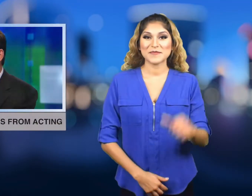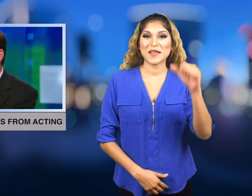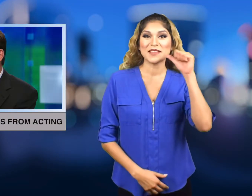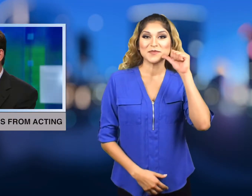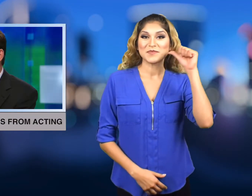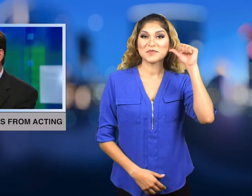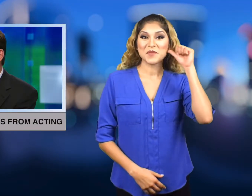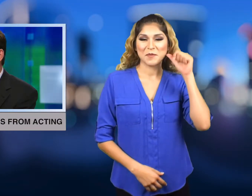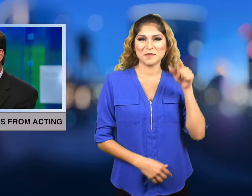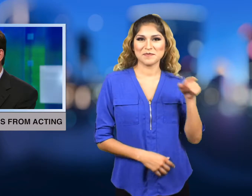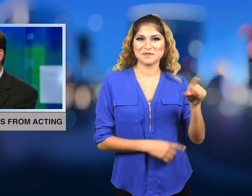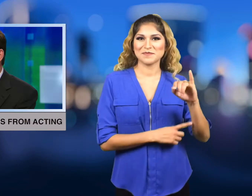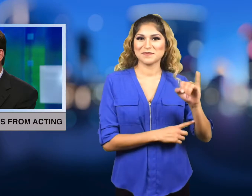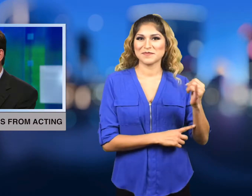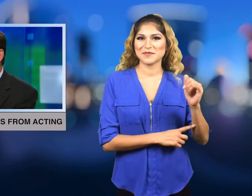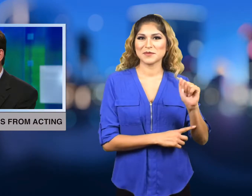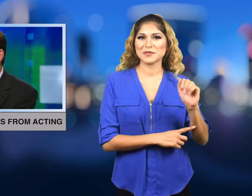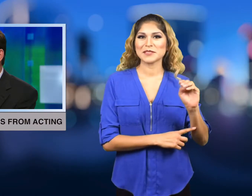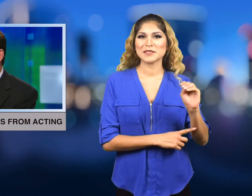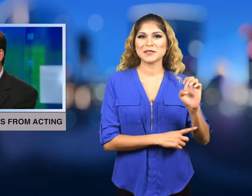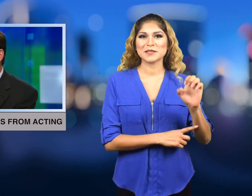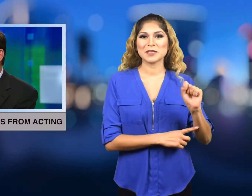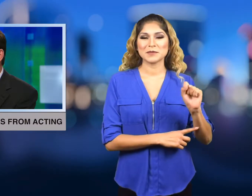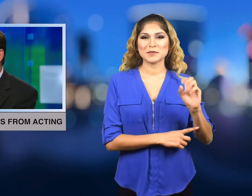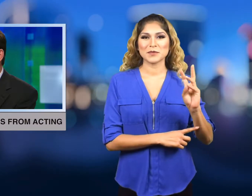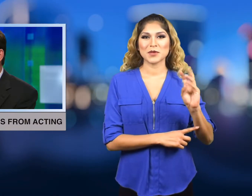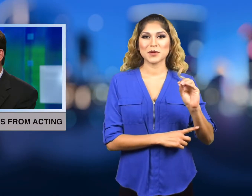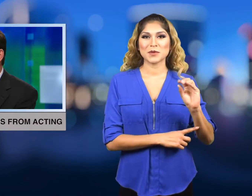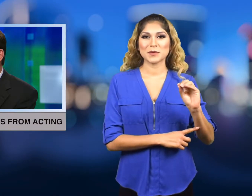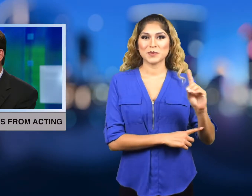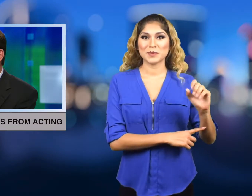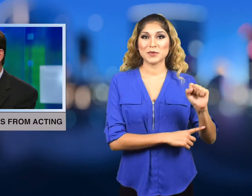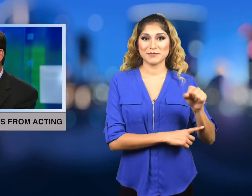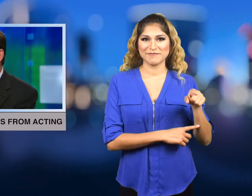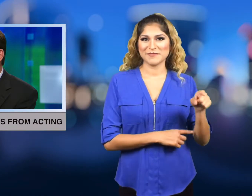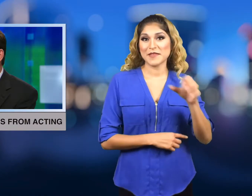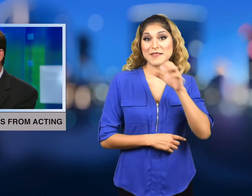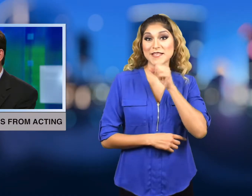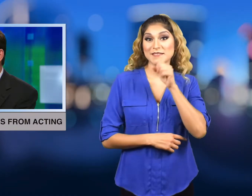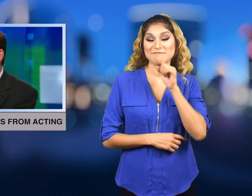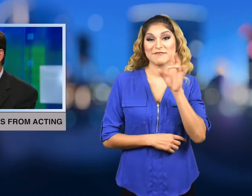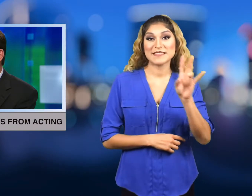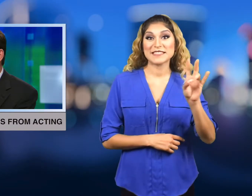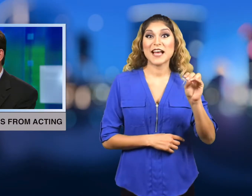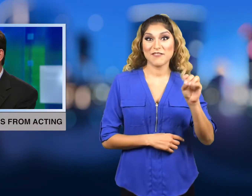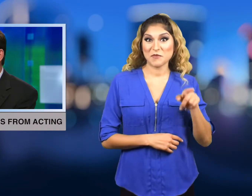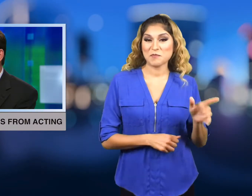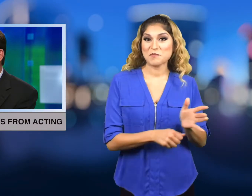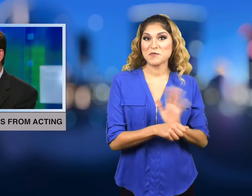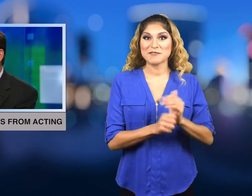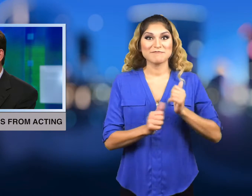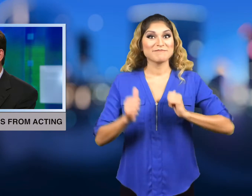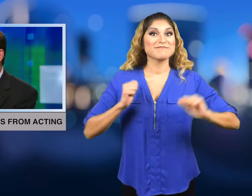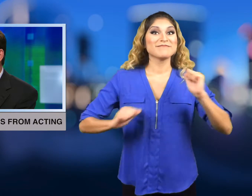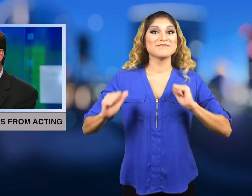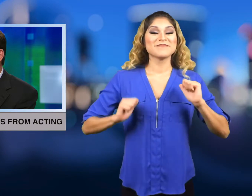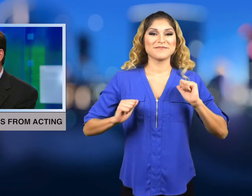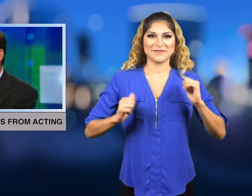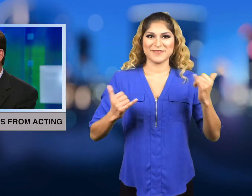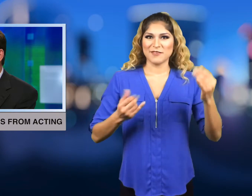Yestereday 70-year old actor James Woods announced